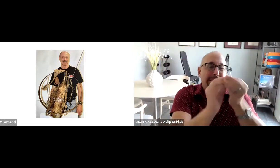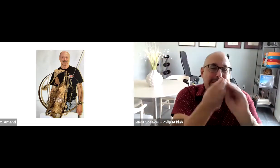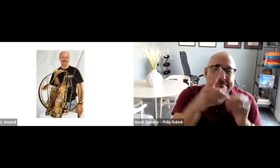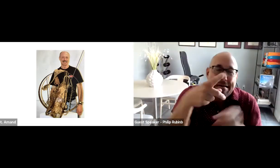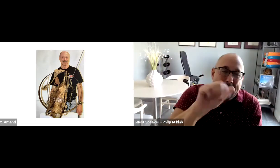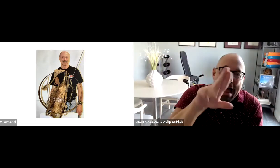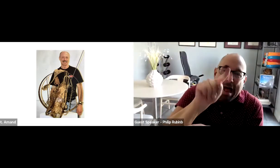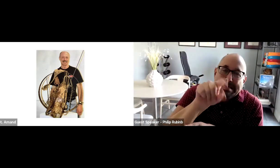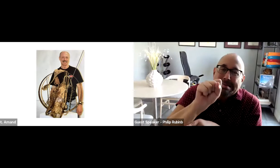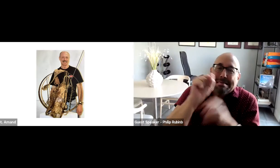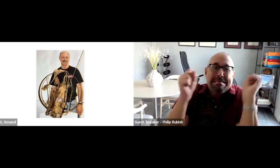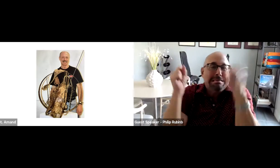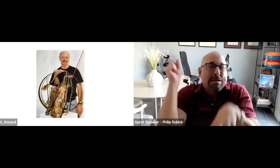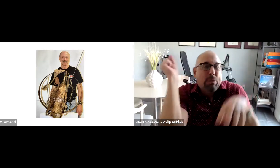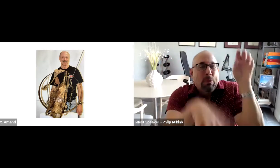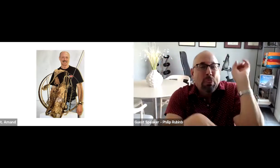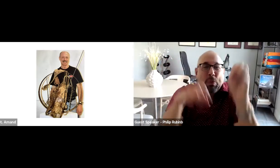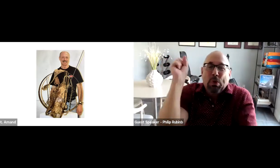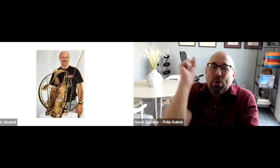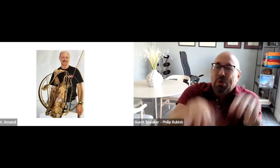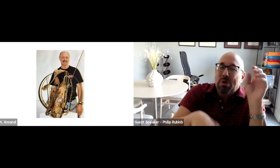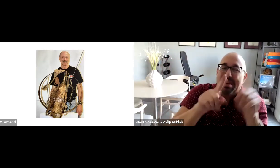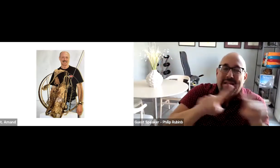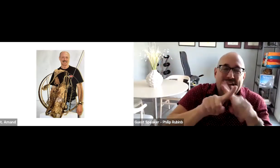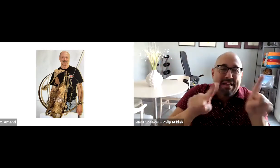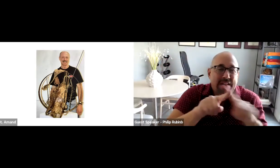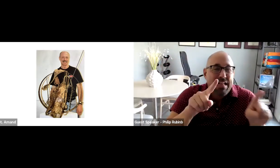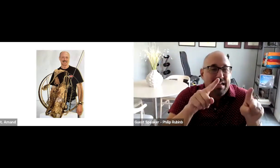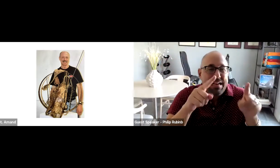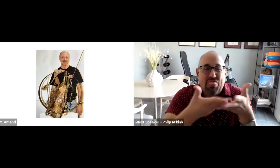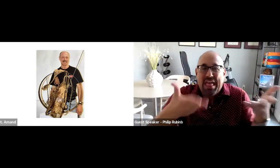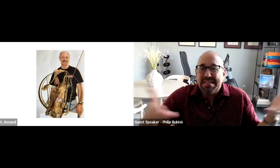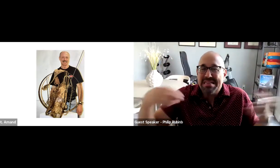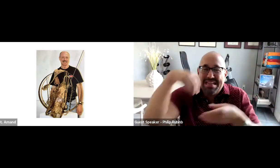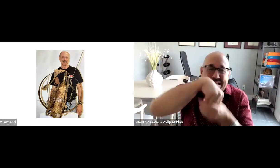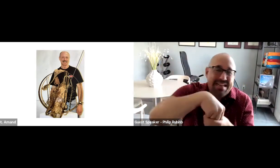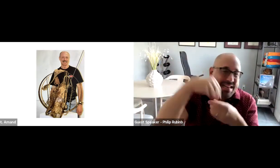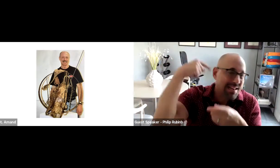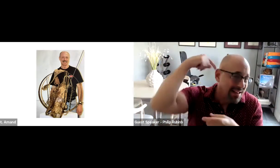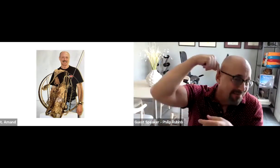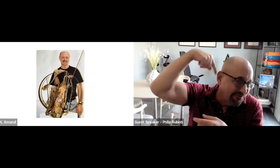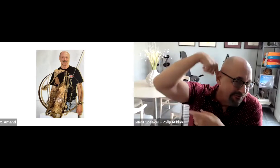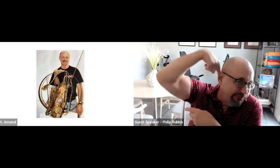the science behind it, drilling into the ear bone and all that and just throwing all sorts of junk and everything